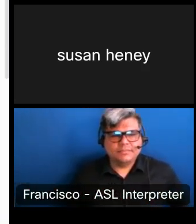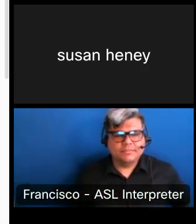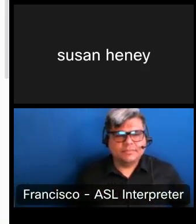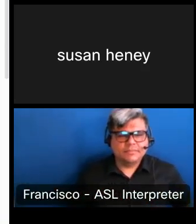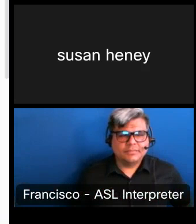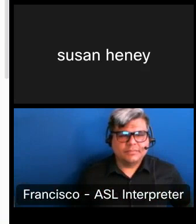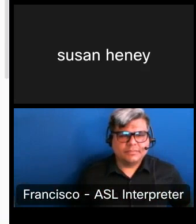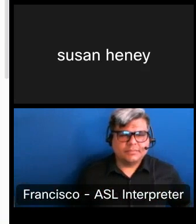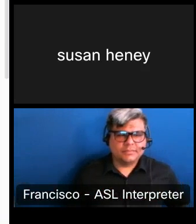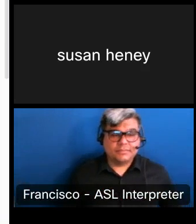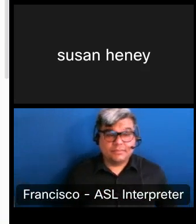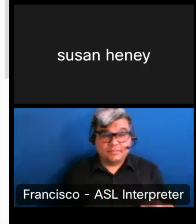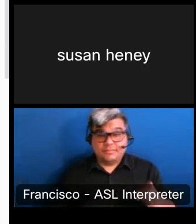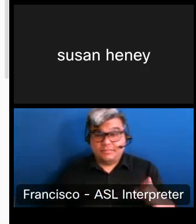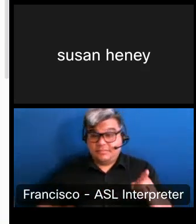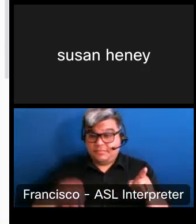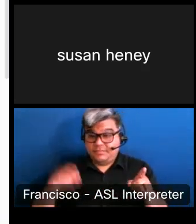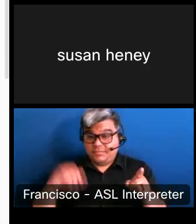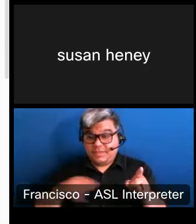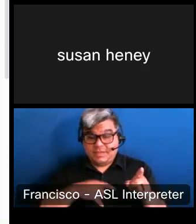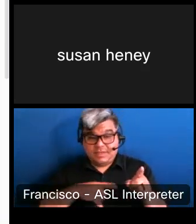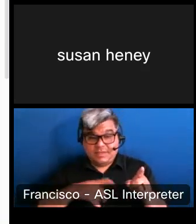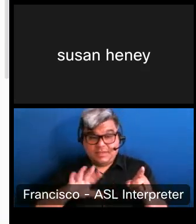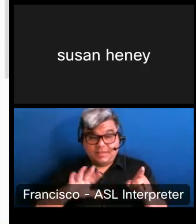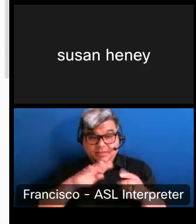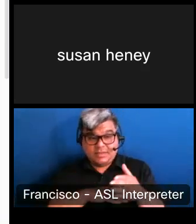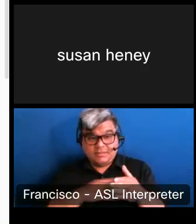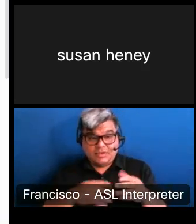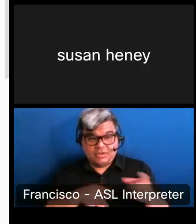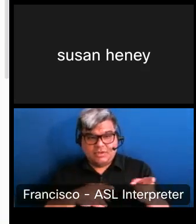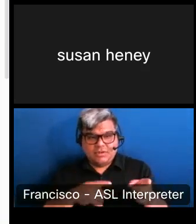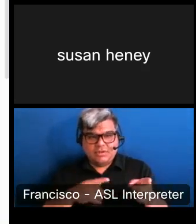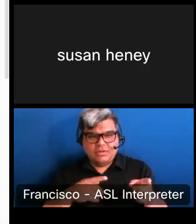to look at is sex by educational attainment for the population, but there are two different ones